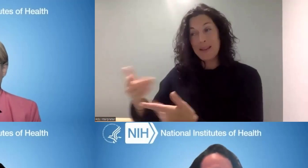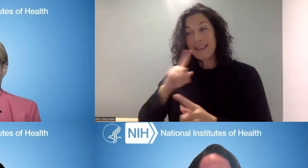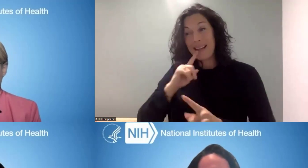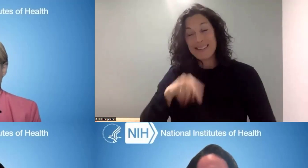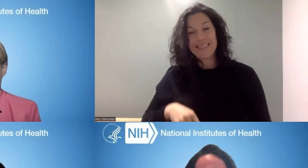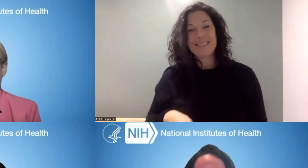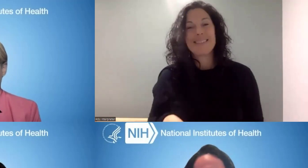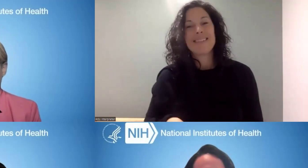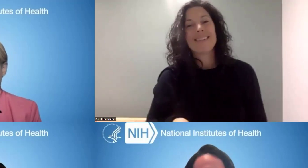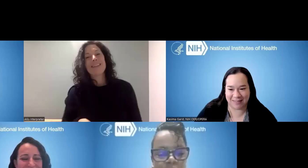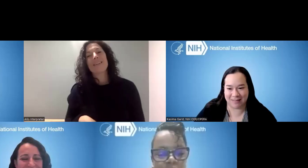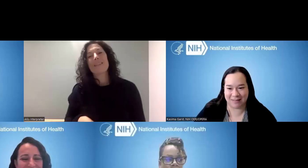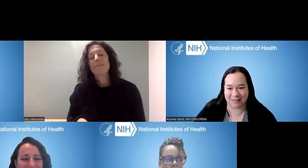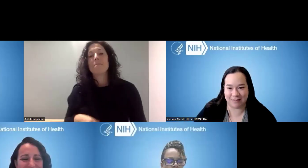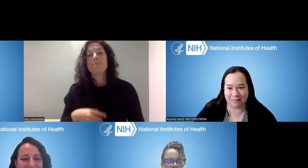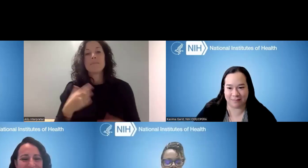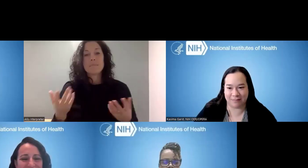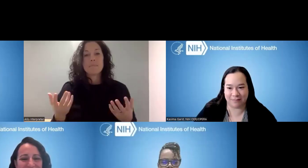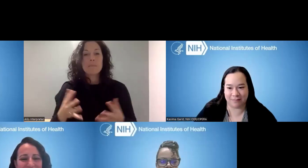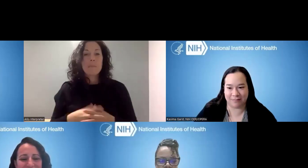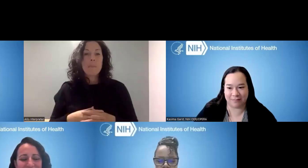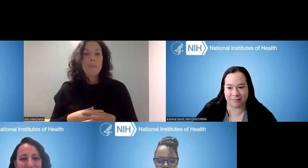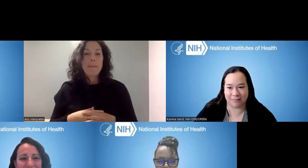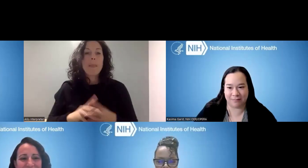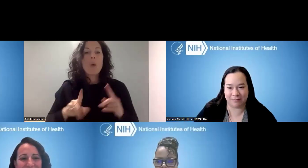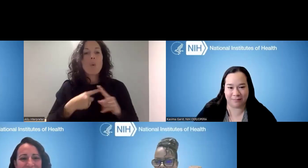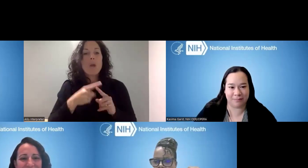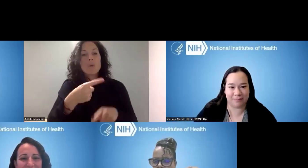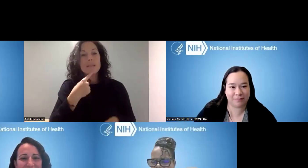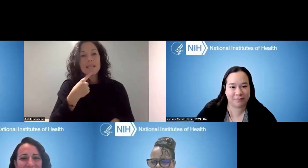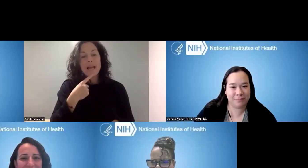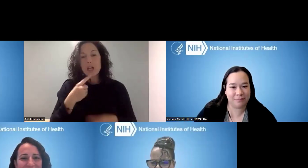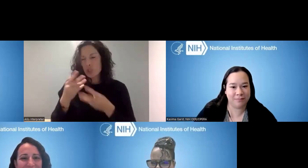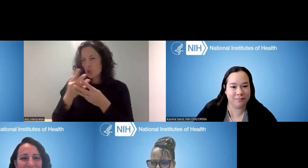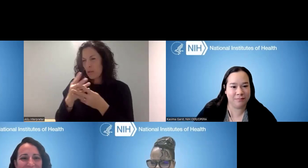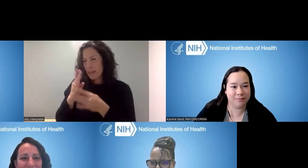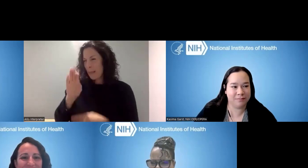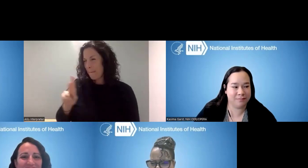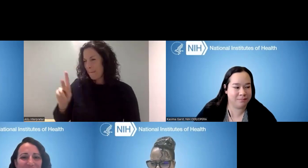Michelle Bulls: Okay, so when you say "screen the banks," what does that mean?